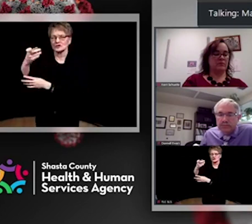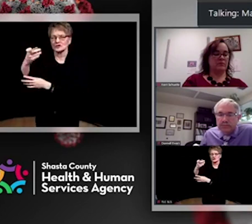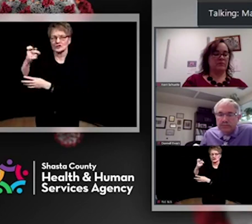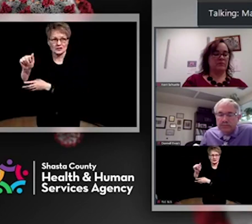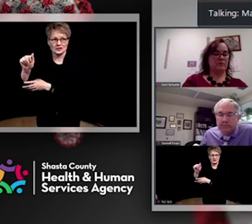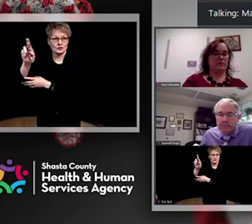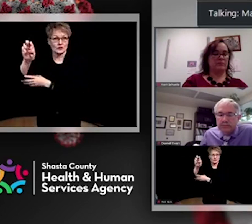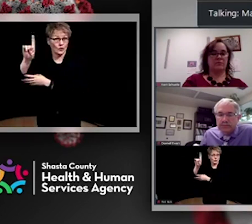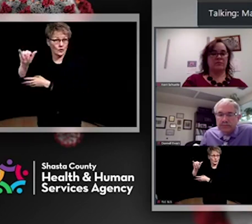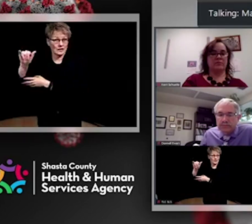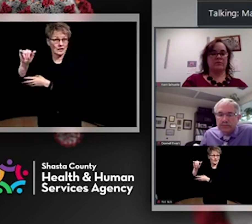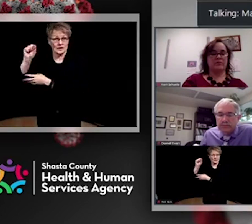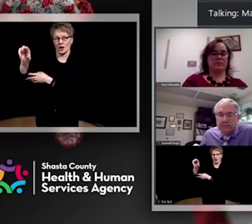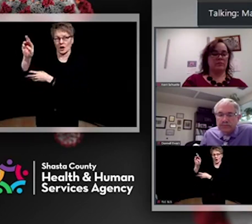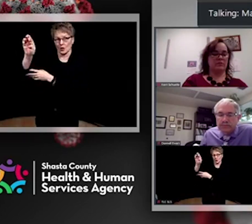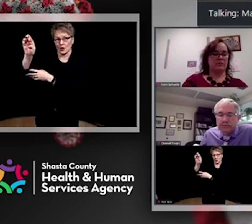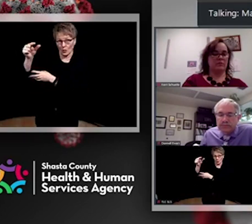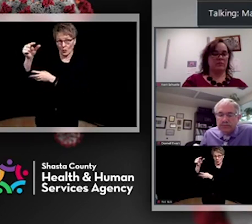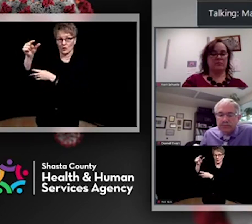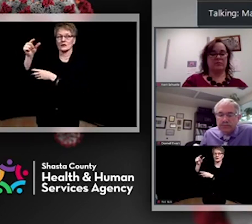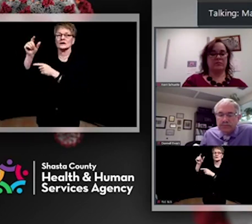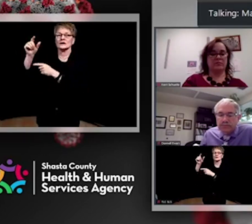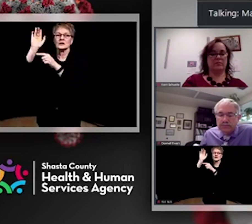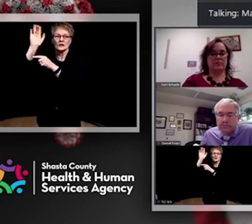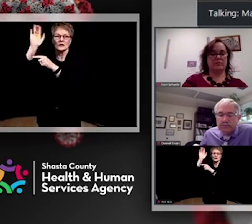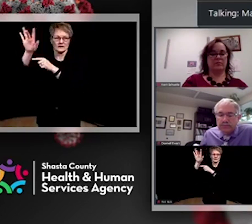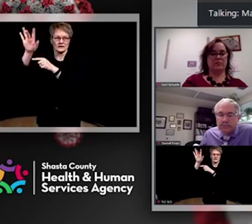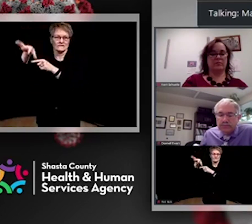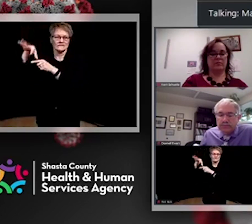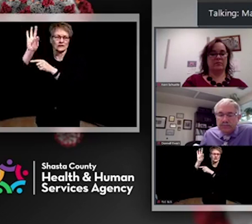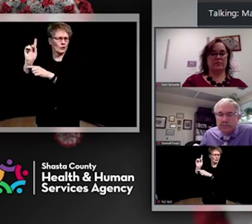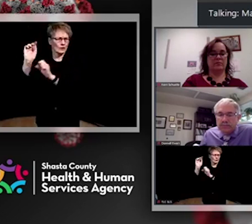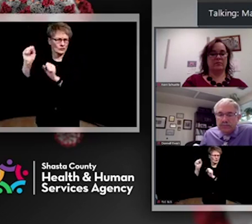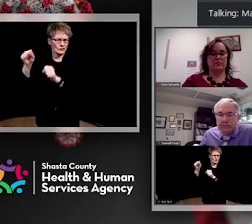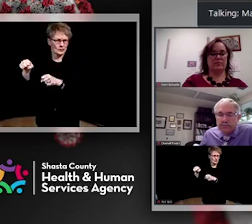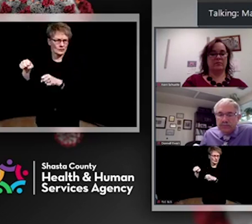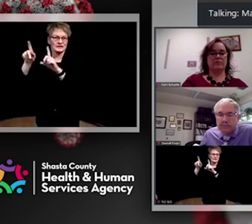try to come to the ER to be tested when they're asymptomatic and that's not the appropriate